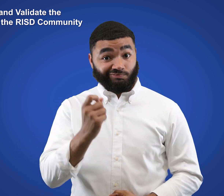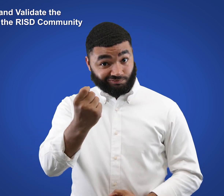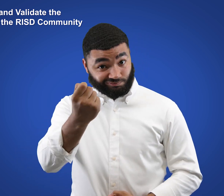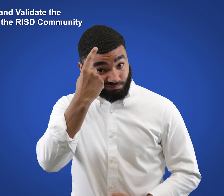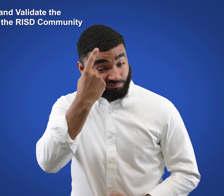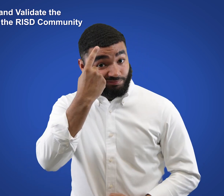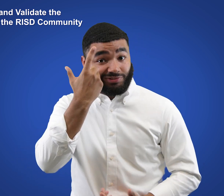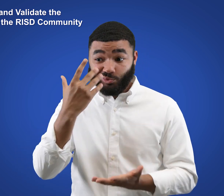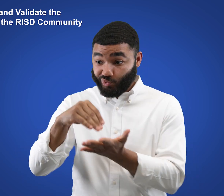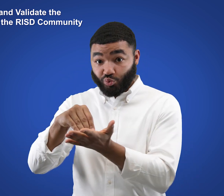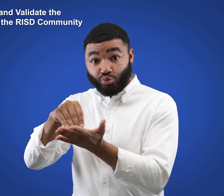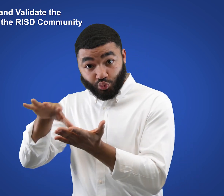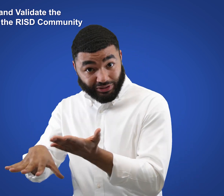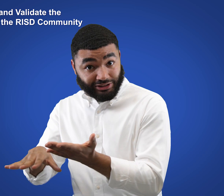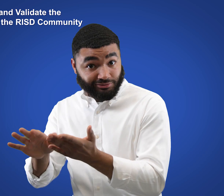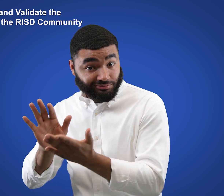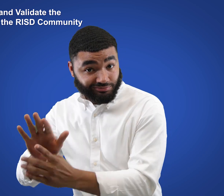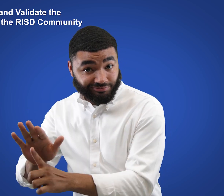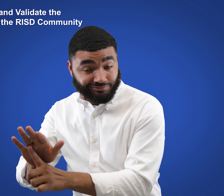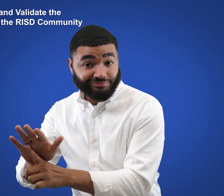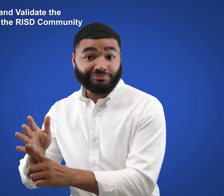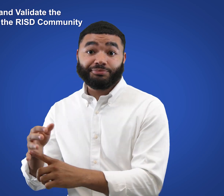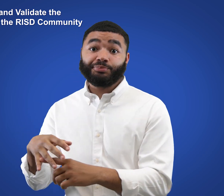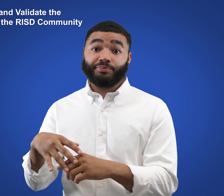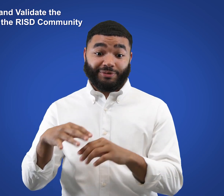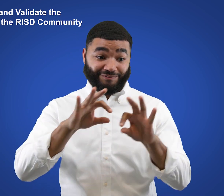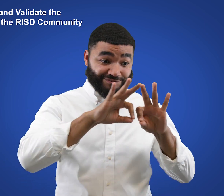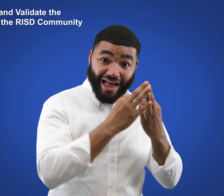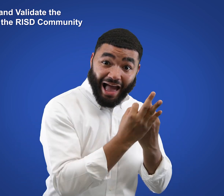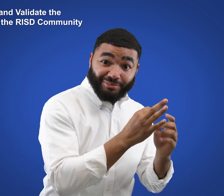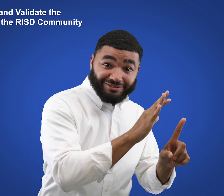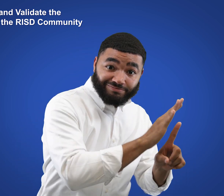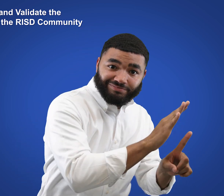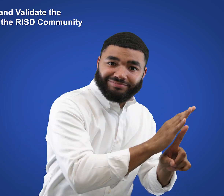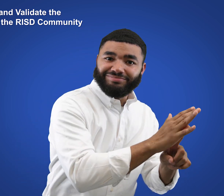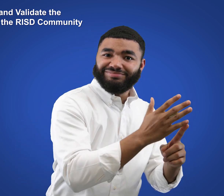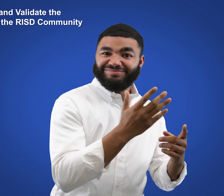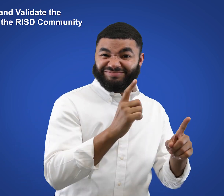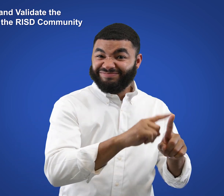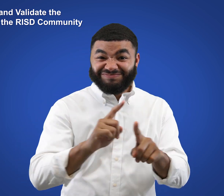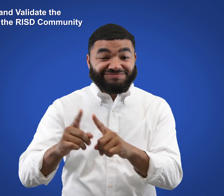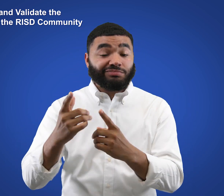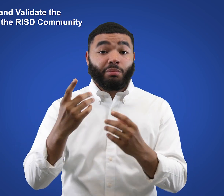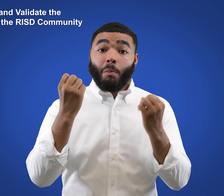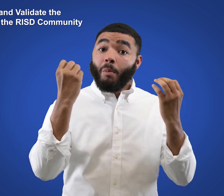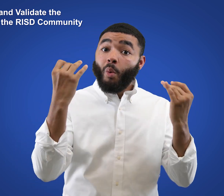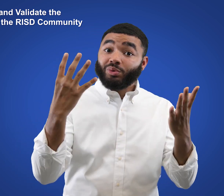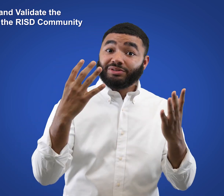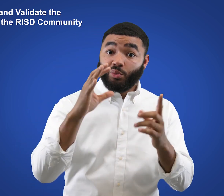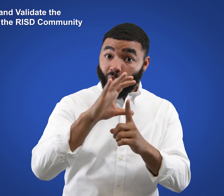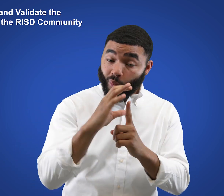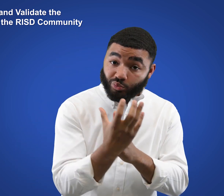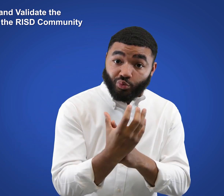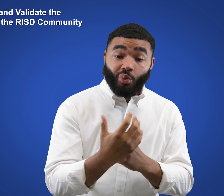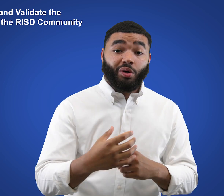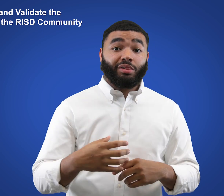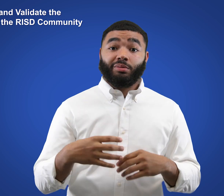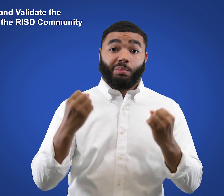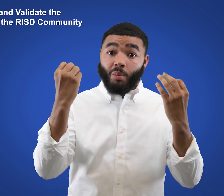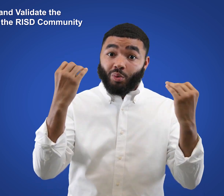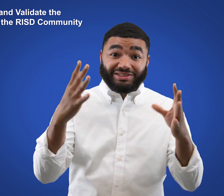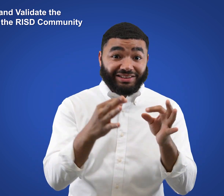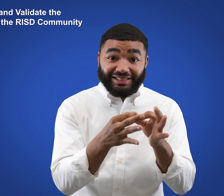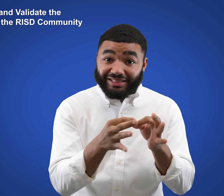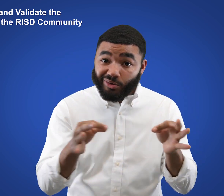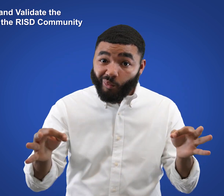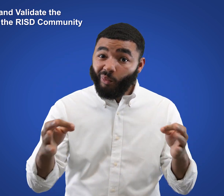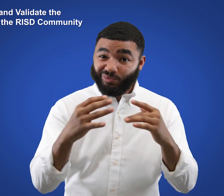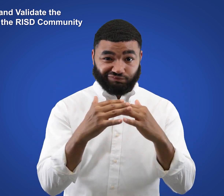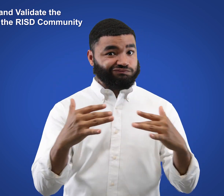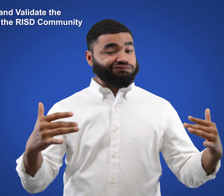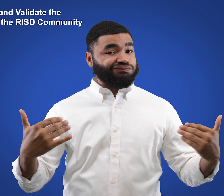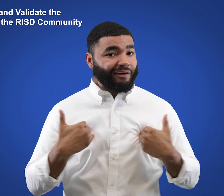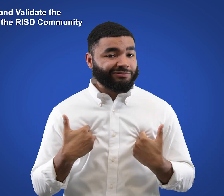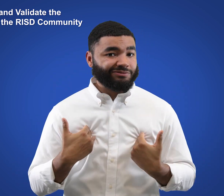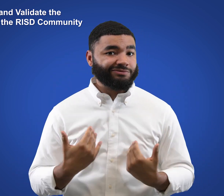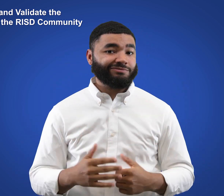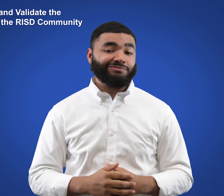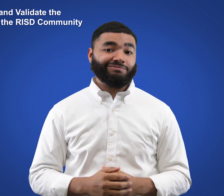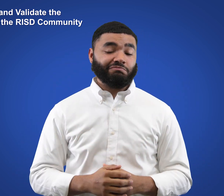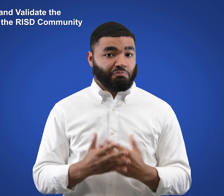Understands that the multicultural and multilingual diversity of the students and their families